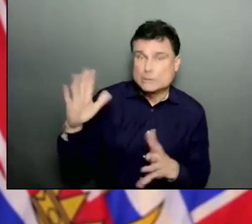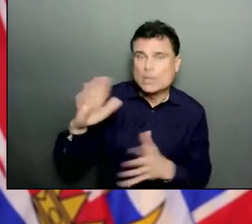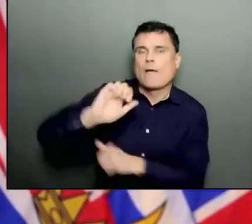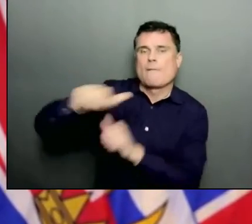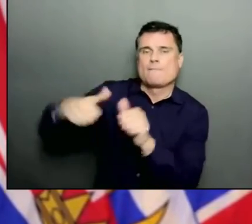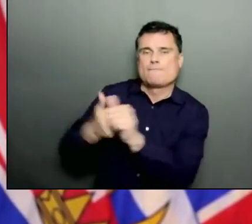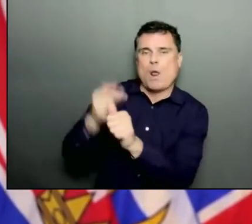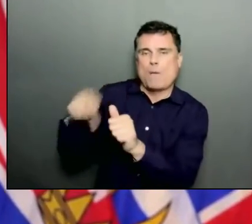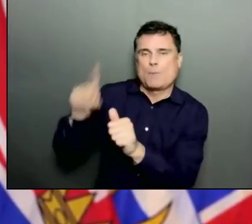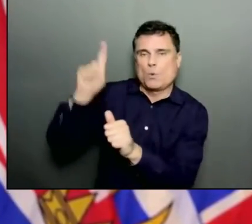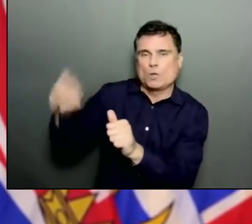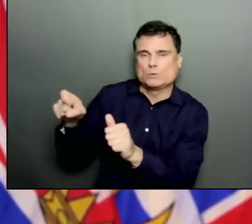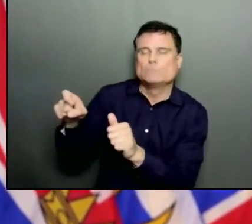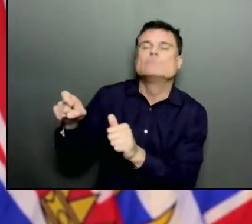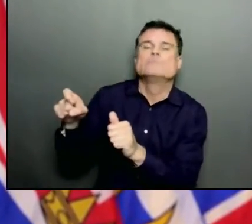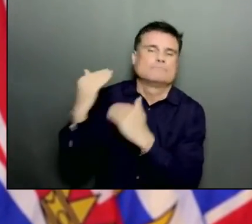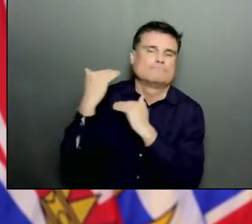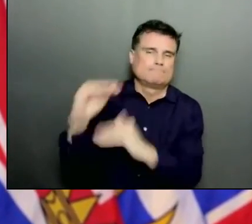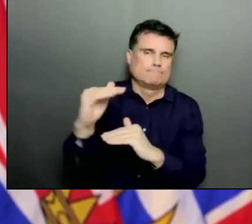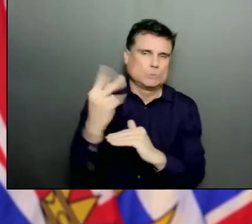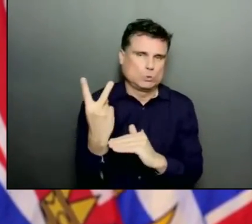First question is